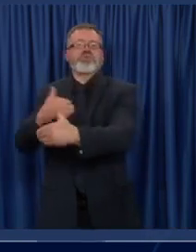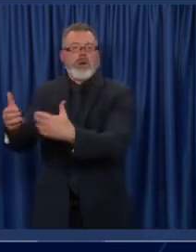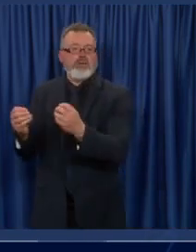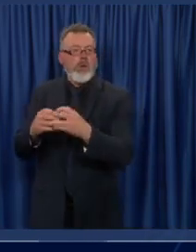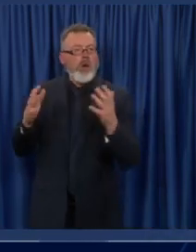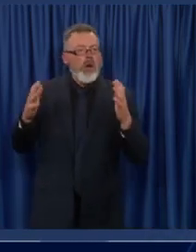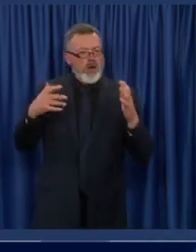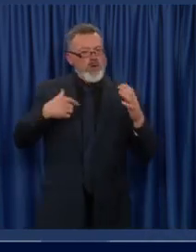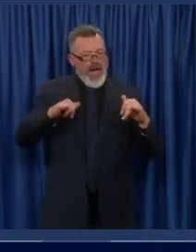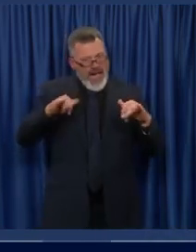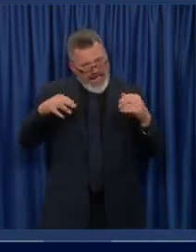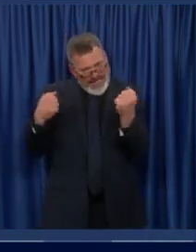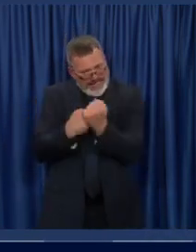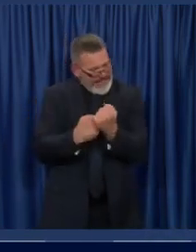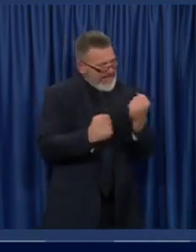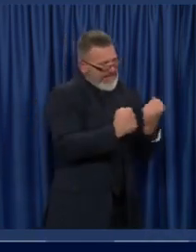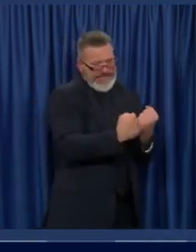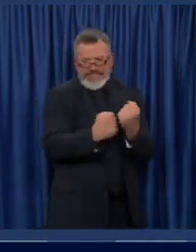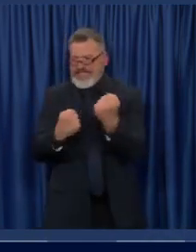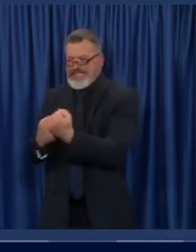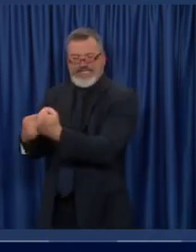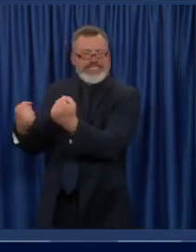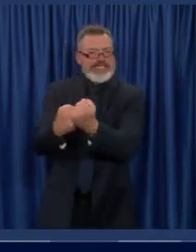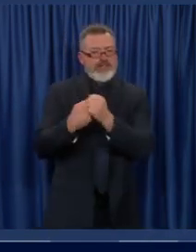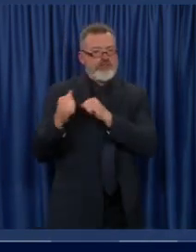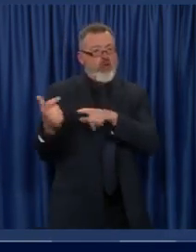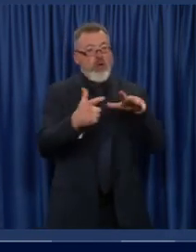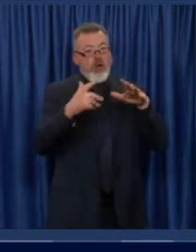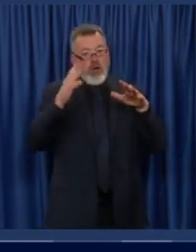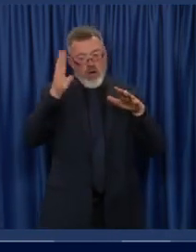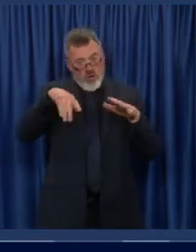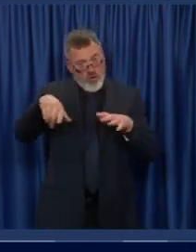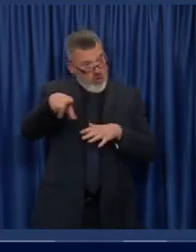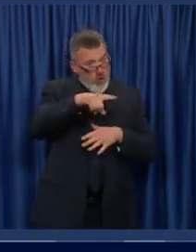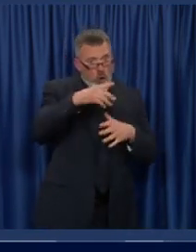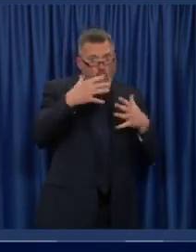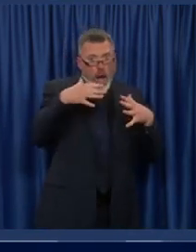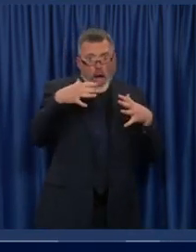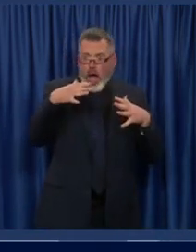SOME OF US HAVE HAD TO BE STRONGER THREAD TO HOLD OTHERS TOGETHER.